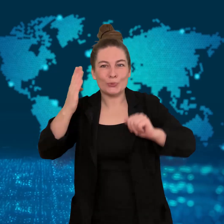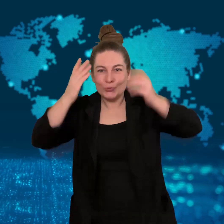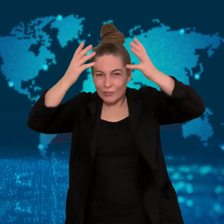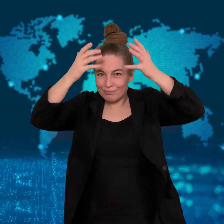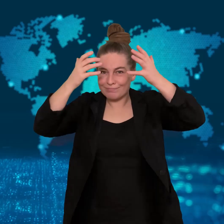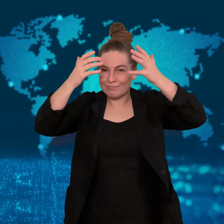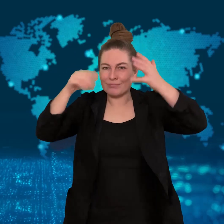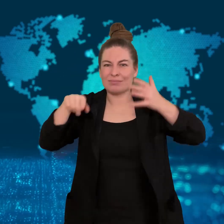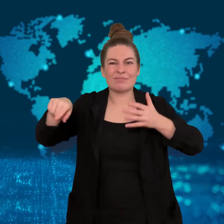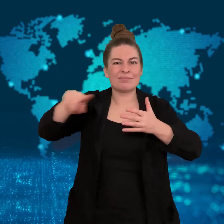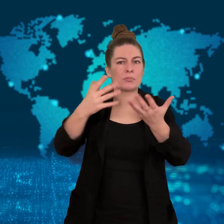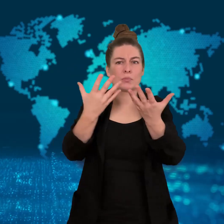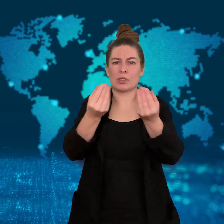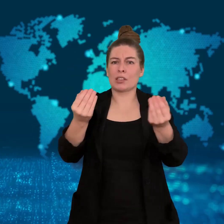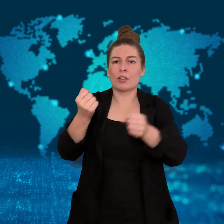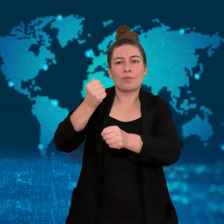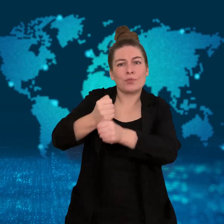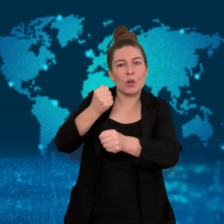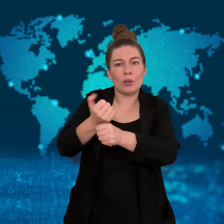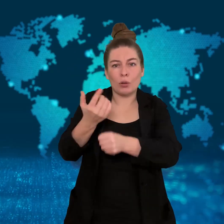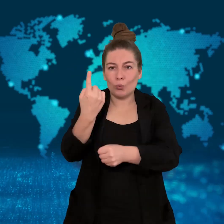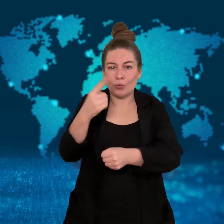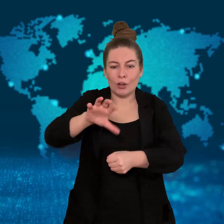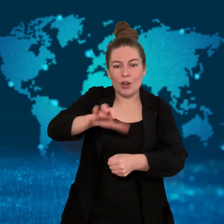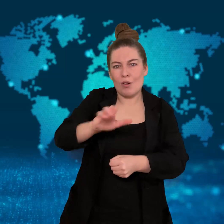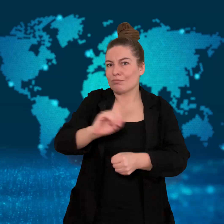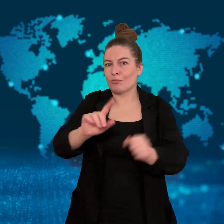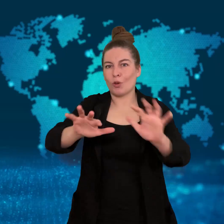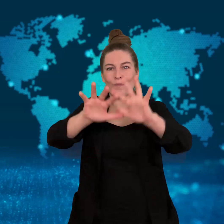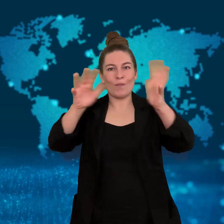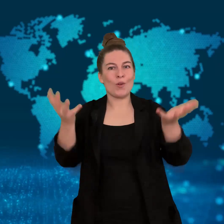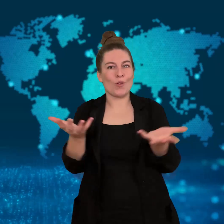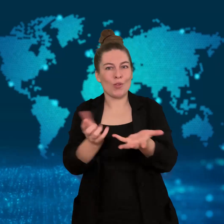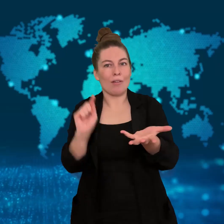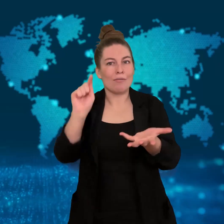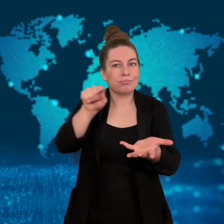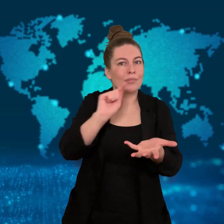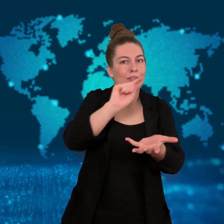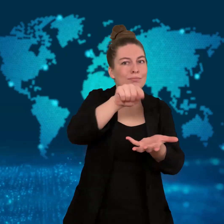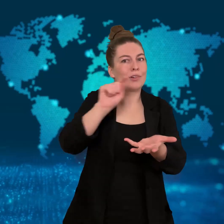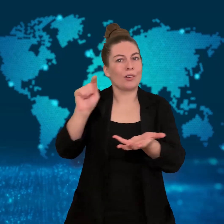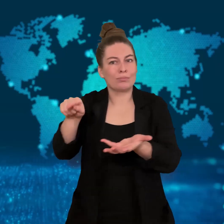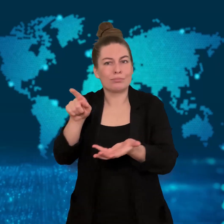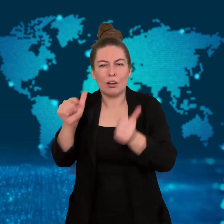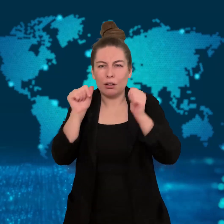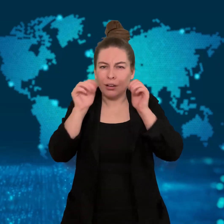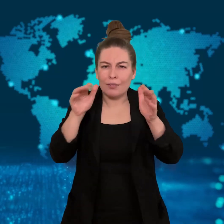He emphasized the danger facing UN peacekeepers in their service worldwide,